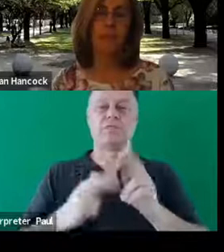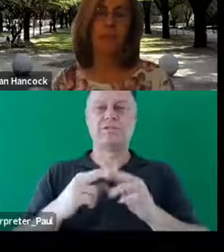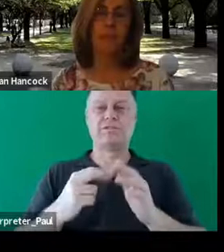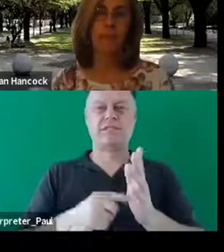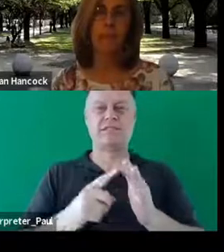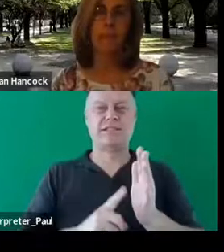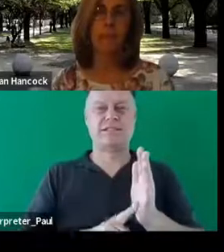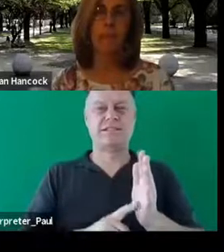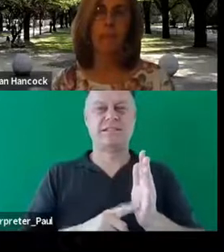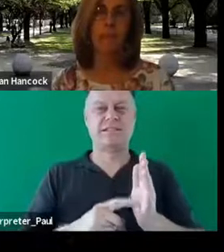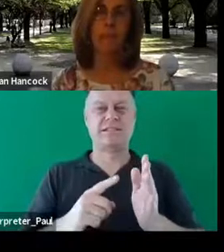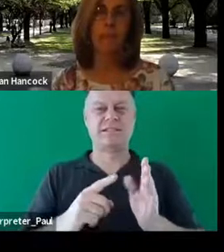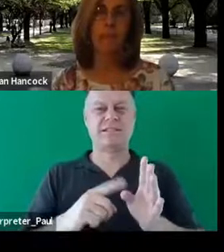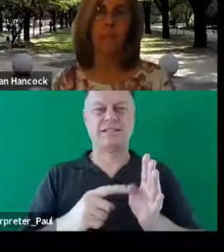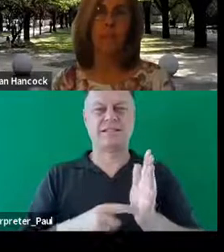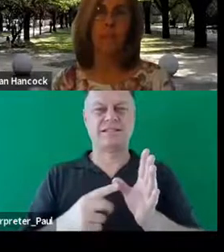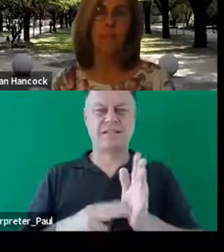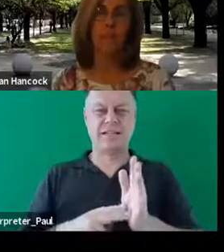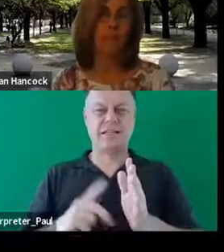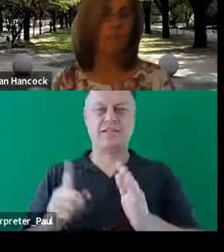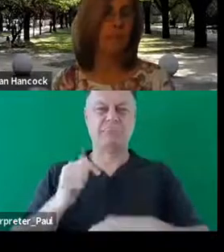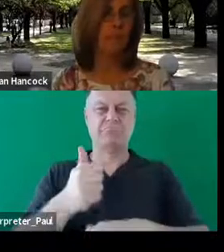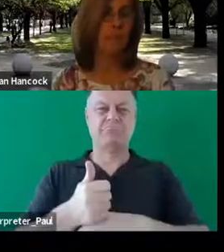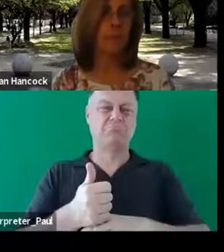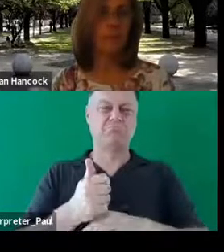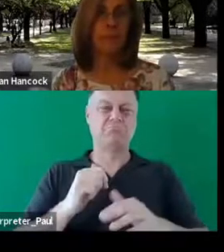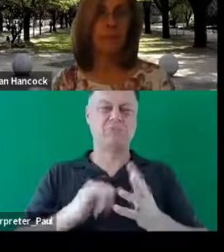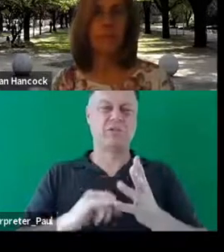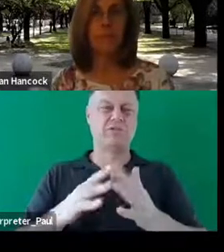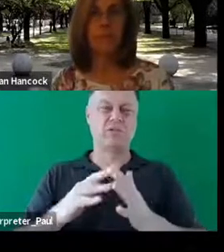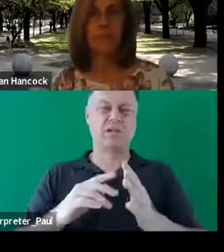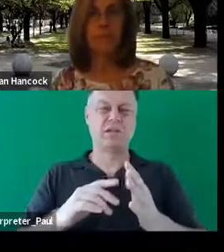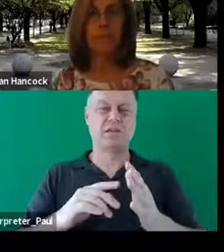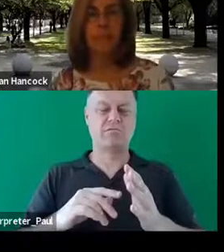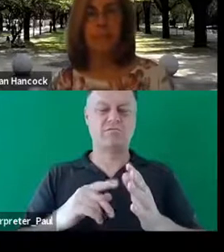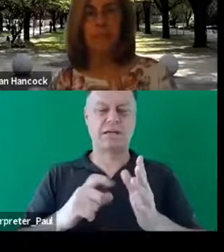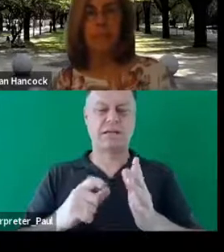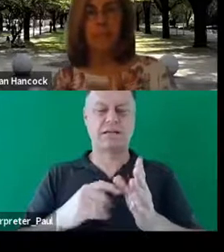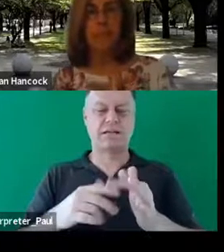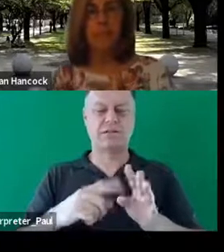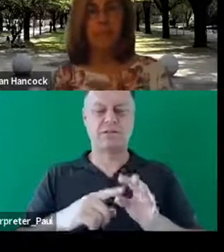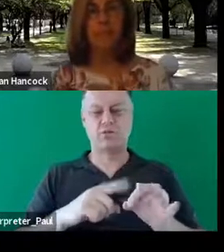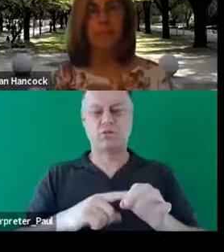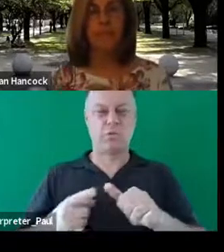director of the autism academy of software quality assurance. We have established relationships with